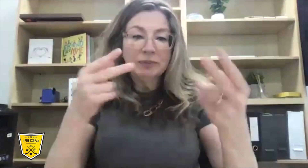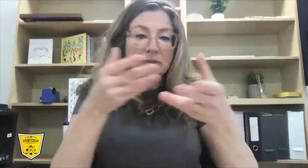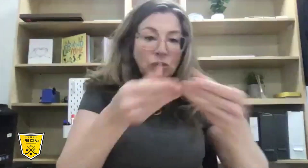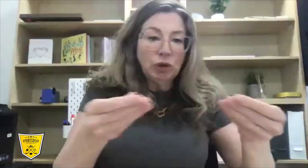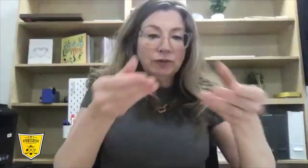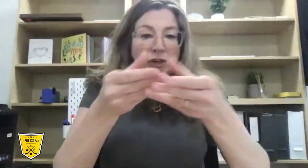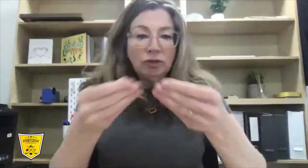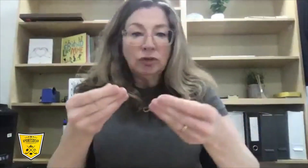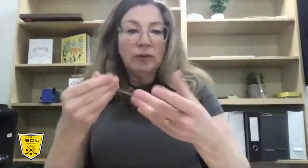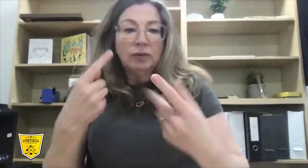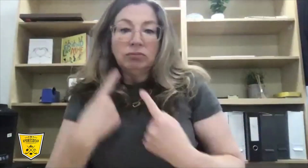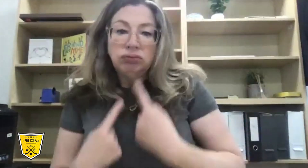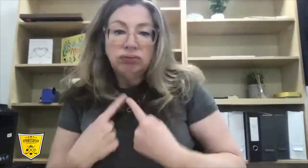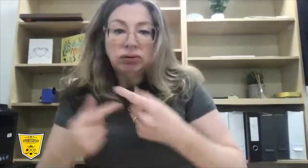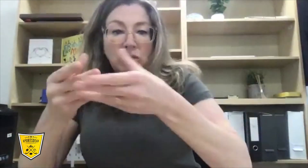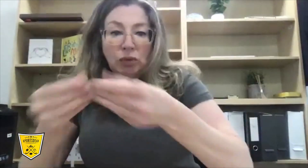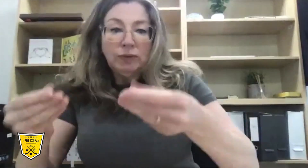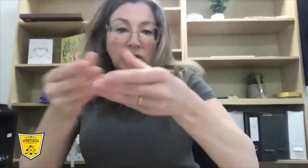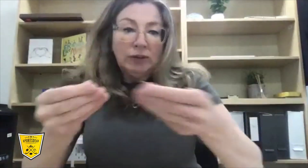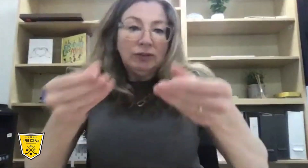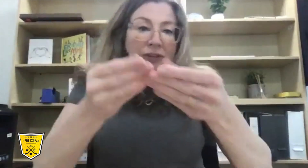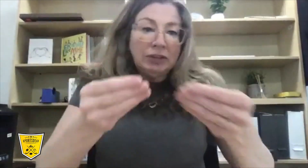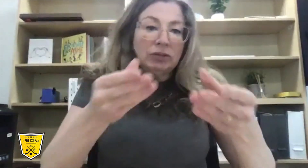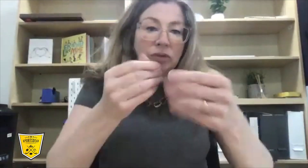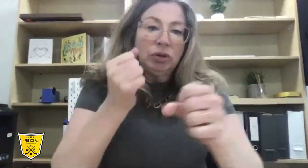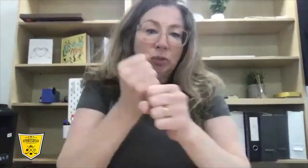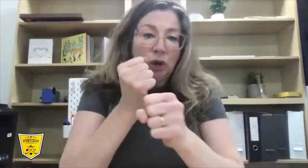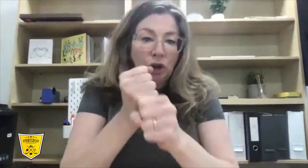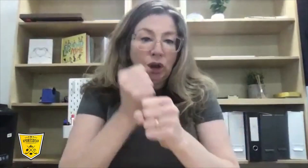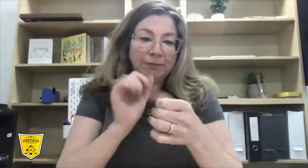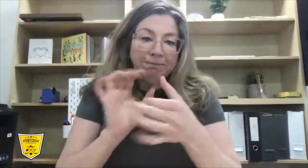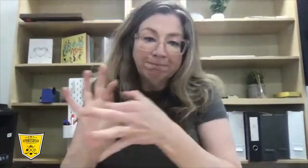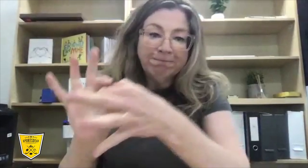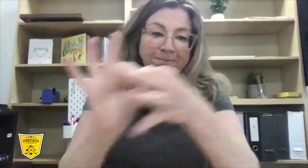perspectives towards solving issues, working and cooperating